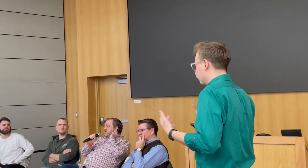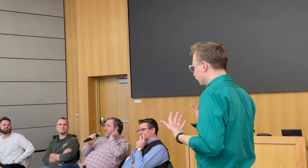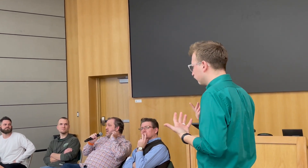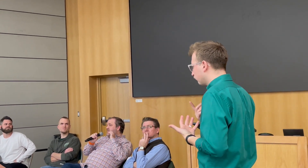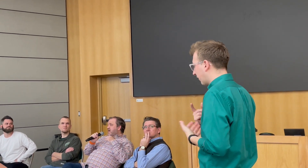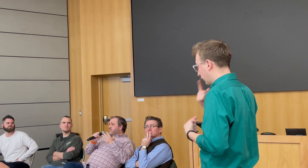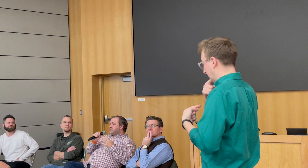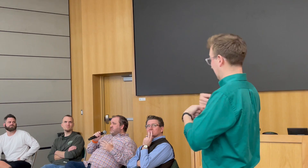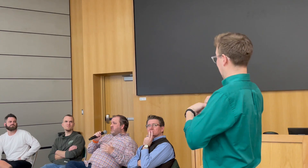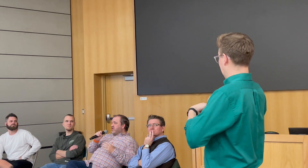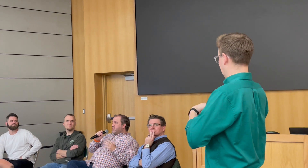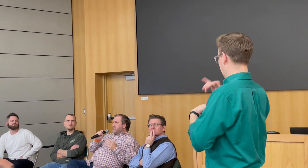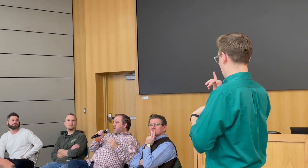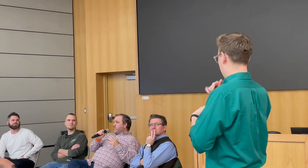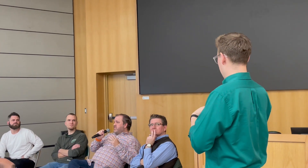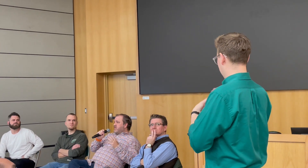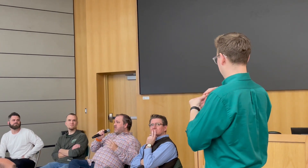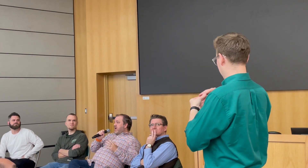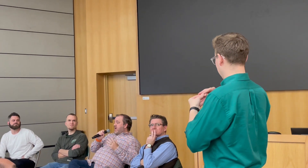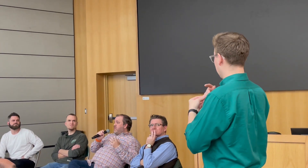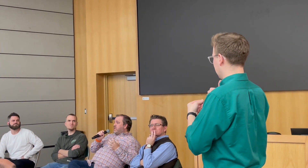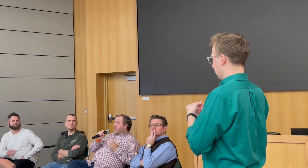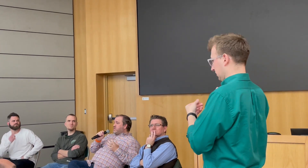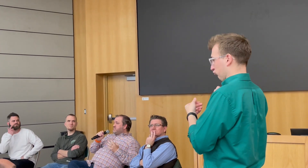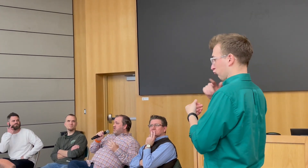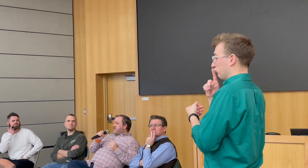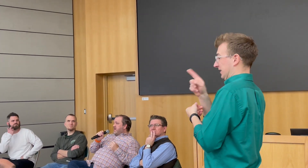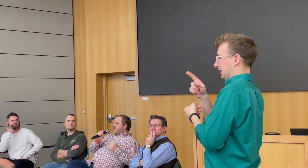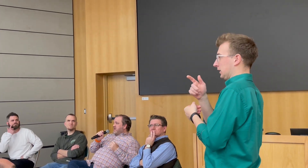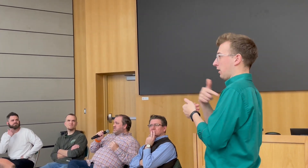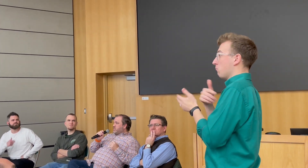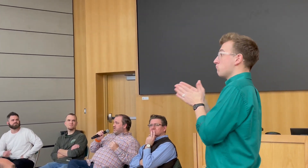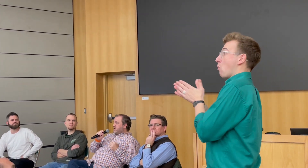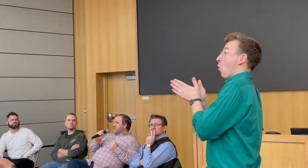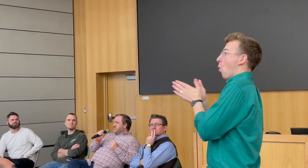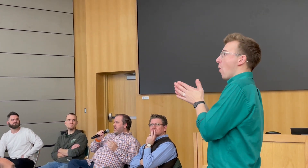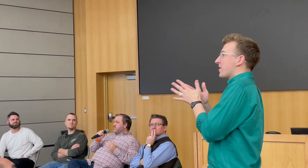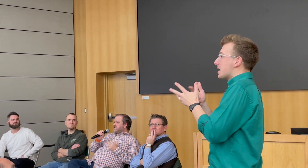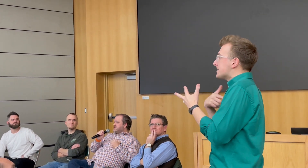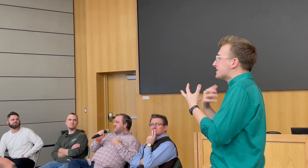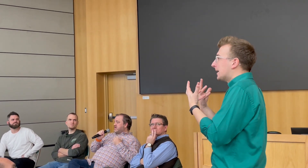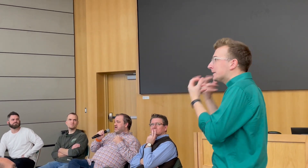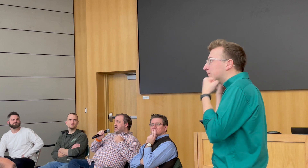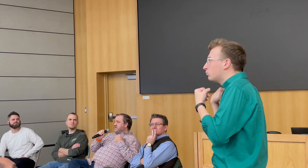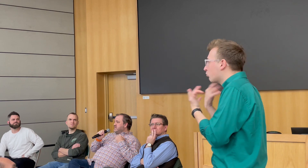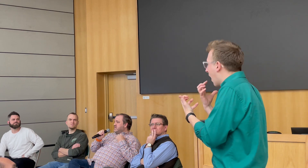for me like I mentioned earlier I went through I I really was motivated to make this work I was uh